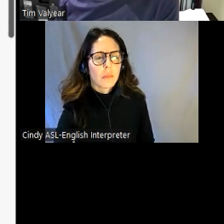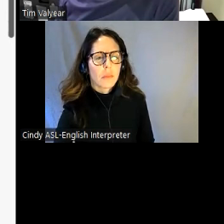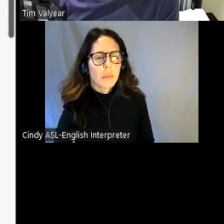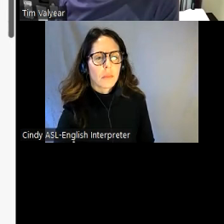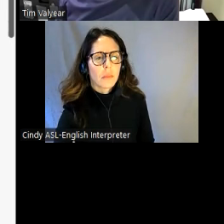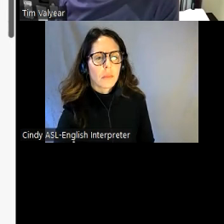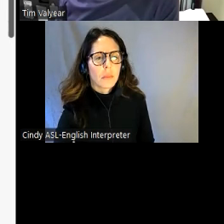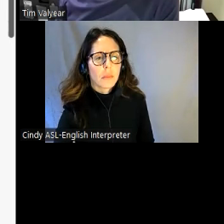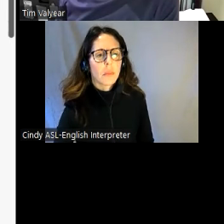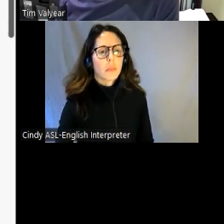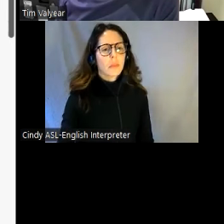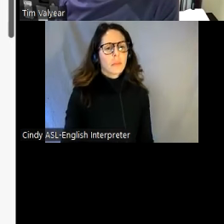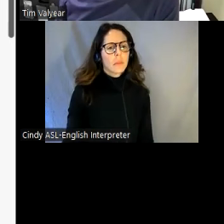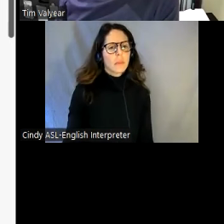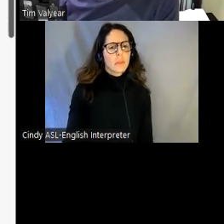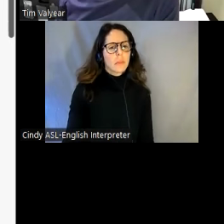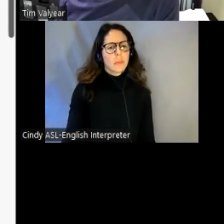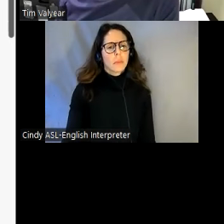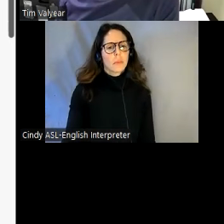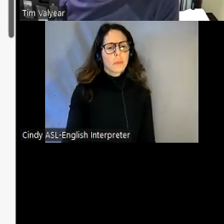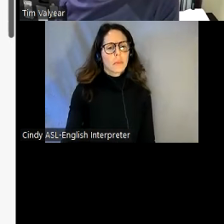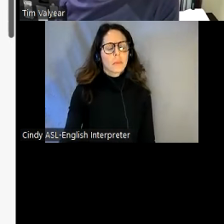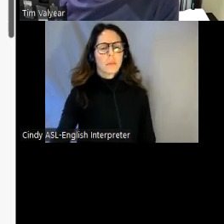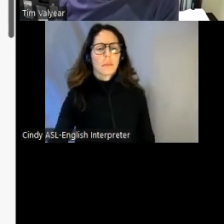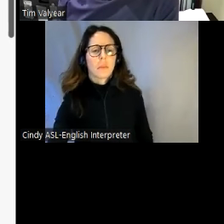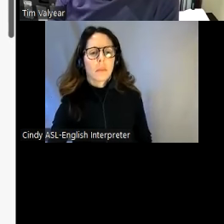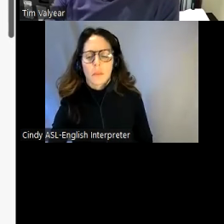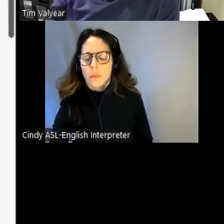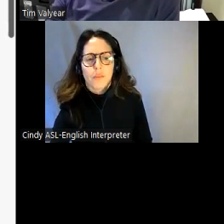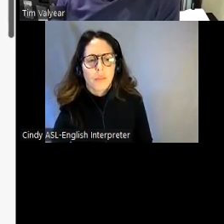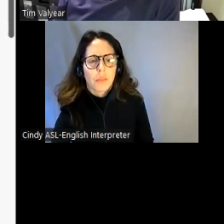cause the virus to bounce off you. You can still get sick.